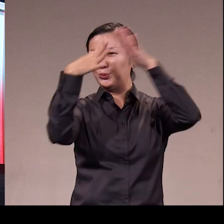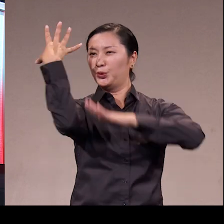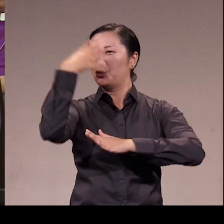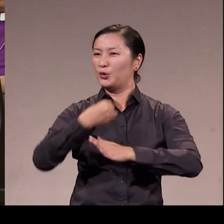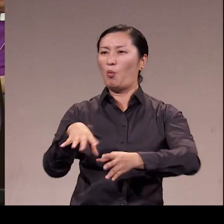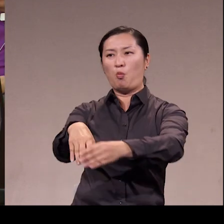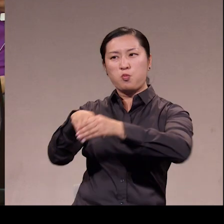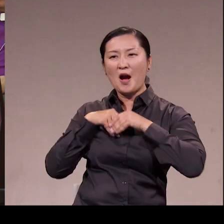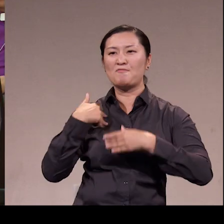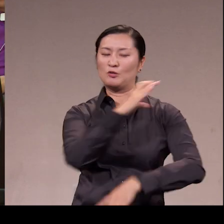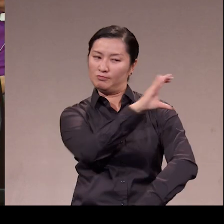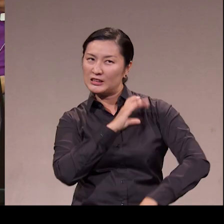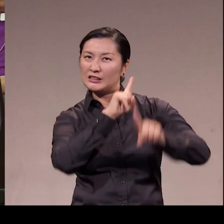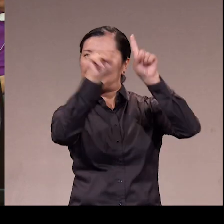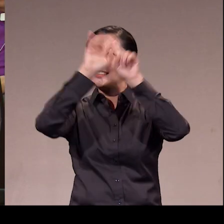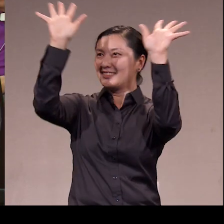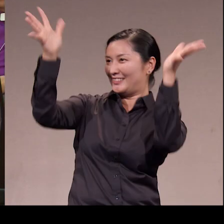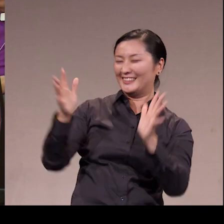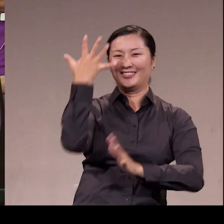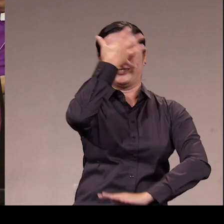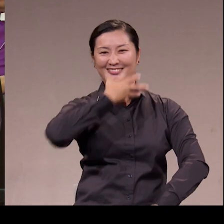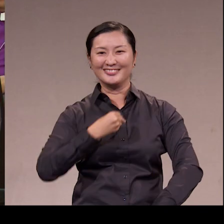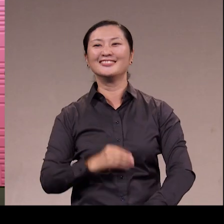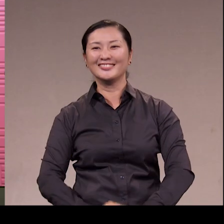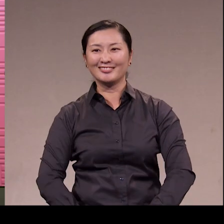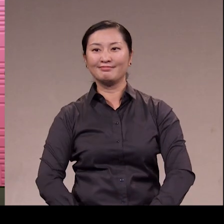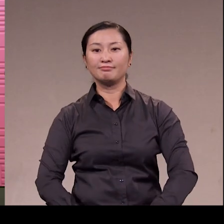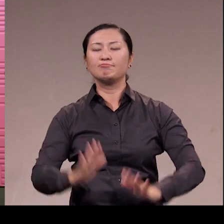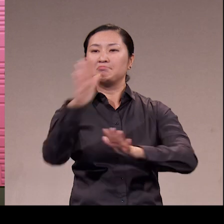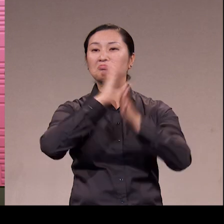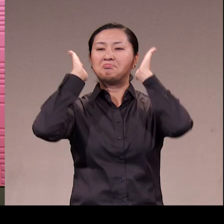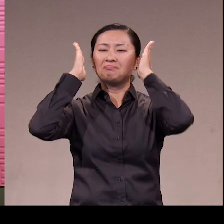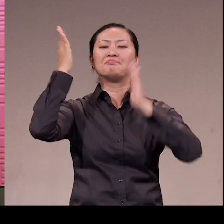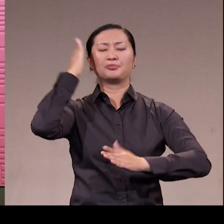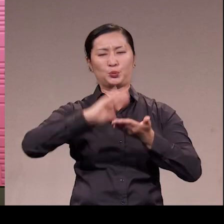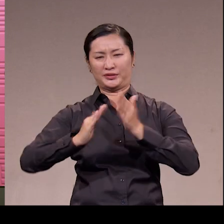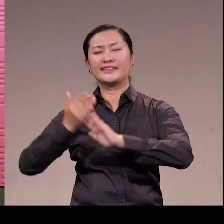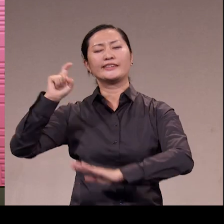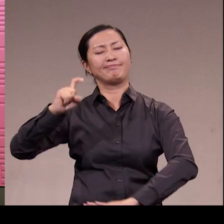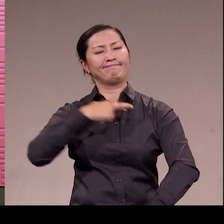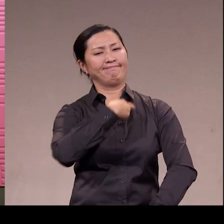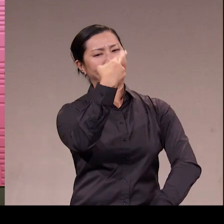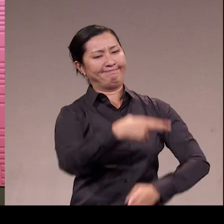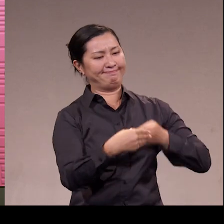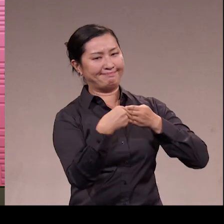The Malay-Muslim community needs religious leaders who have grown up in Singapore and understand our